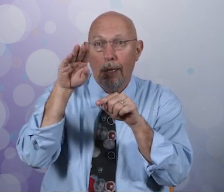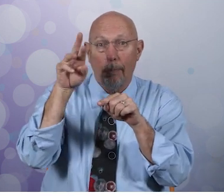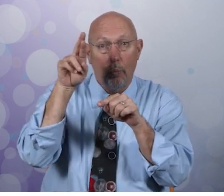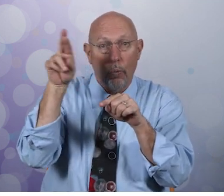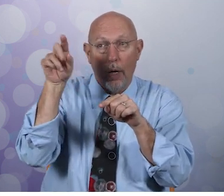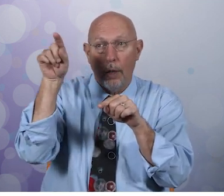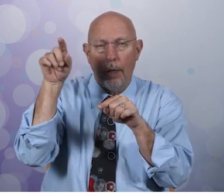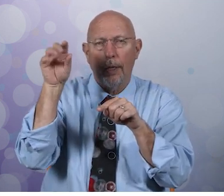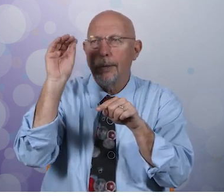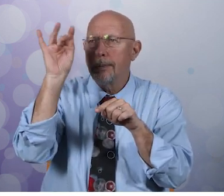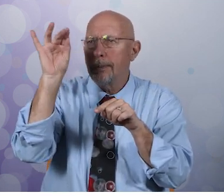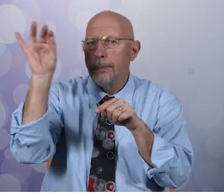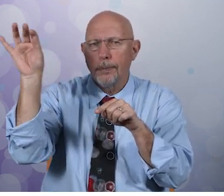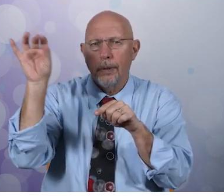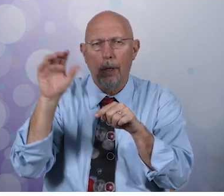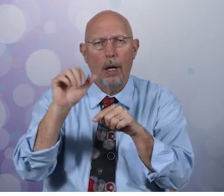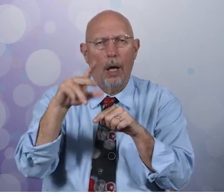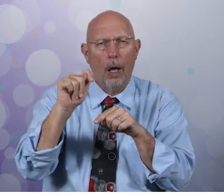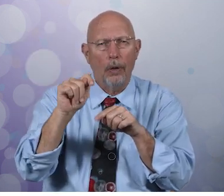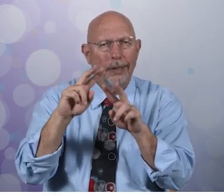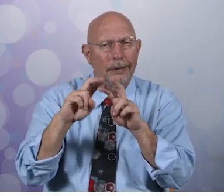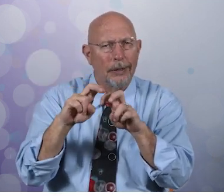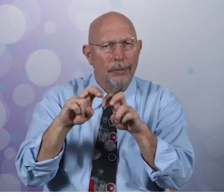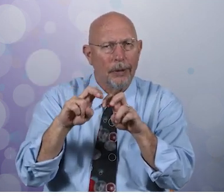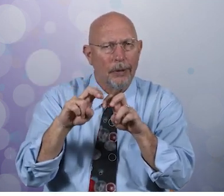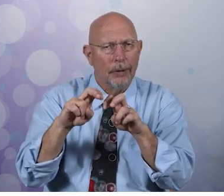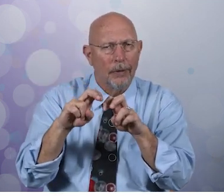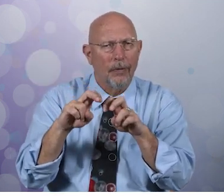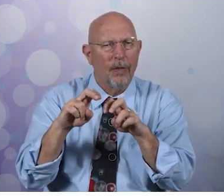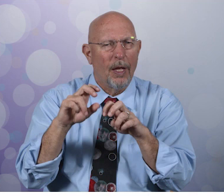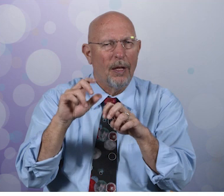please type in alternate assessment to visit the Alternate Assessment web